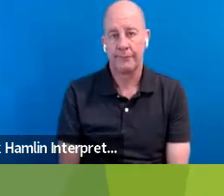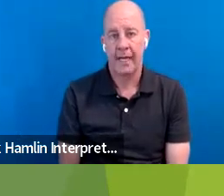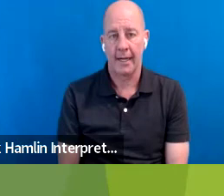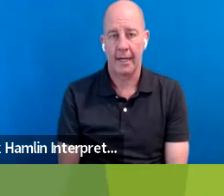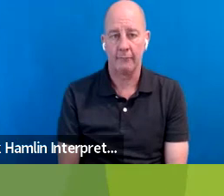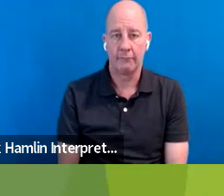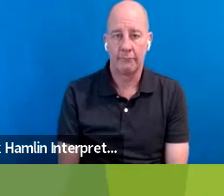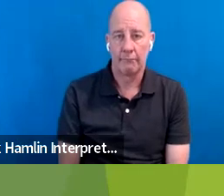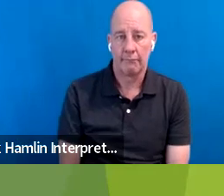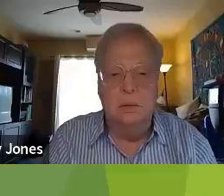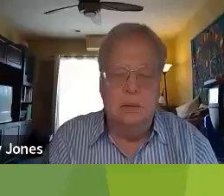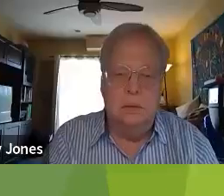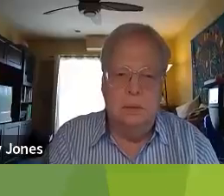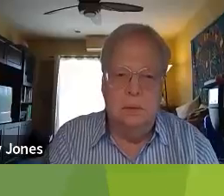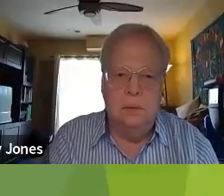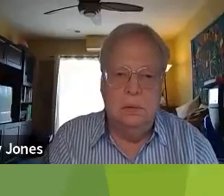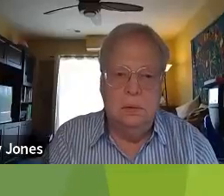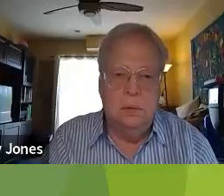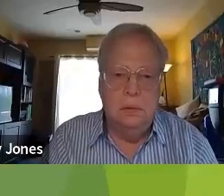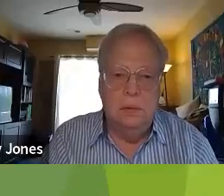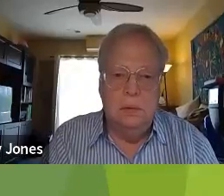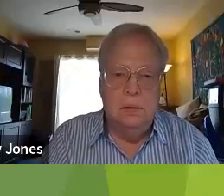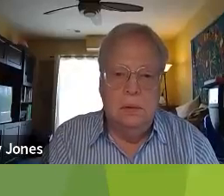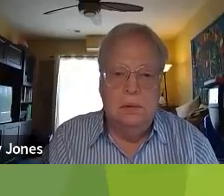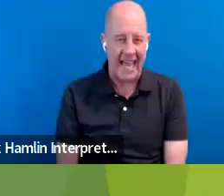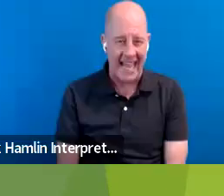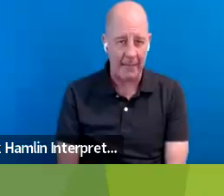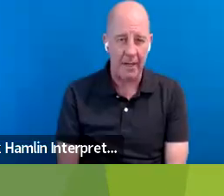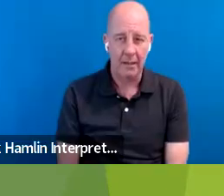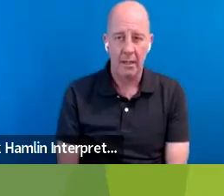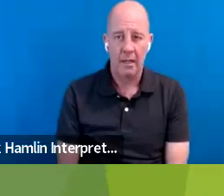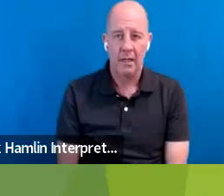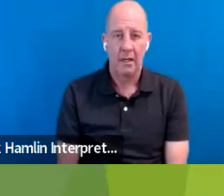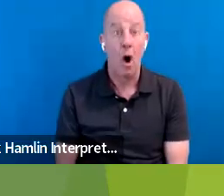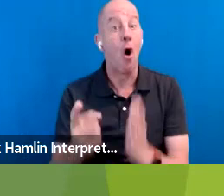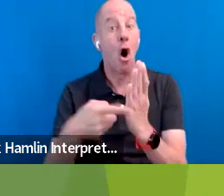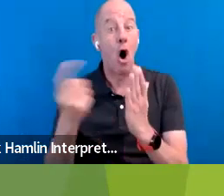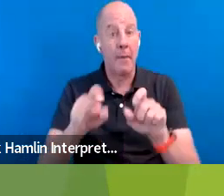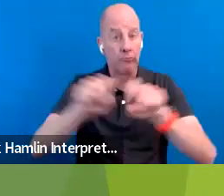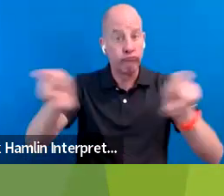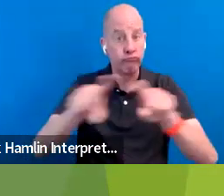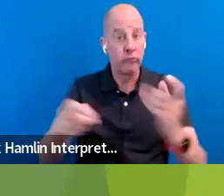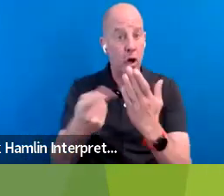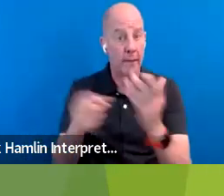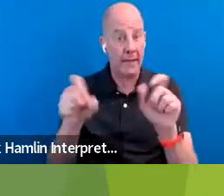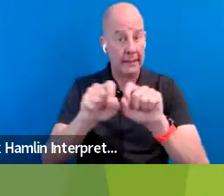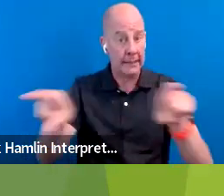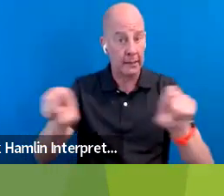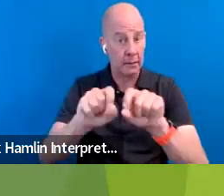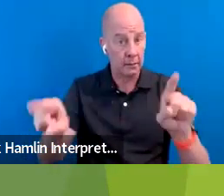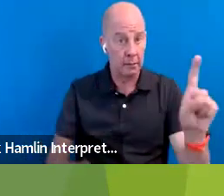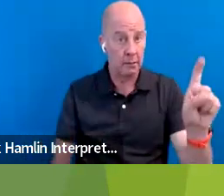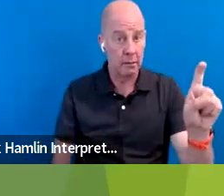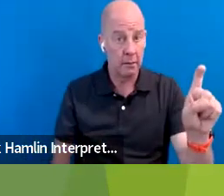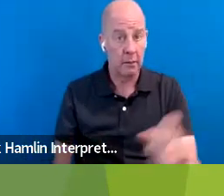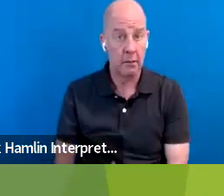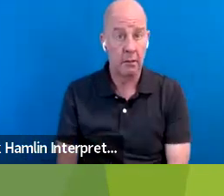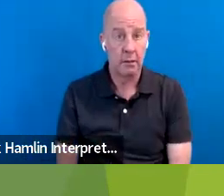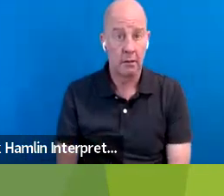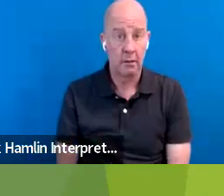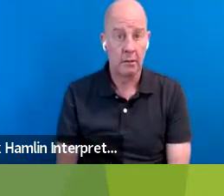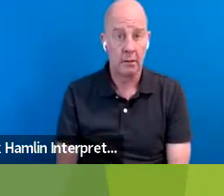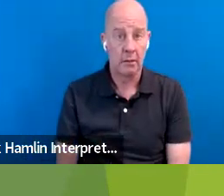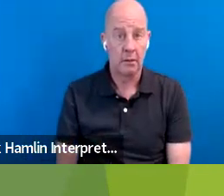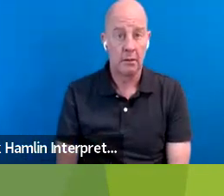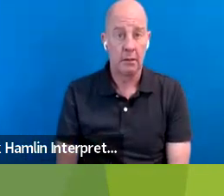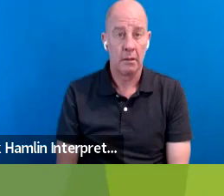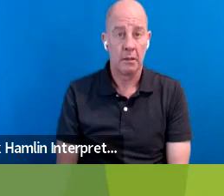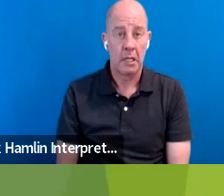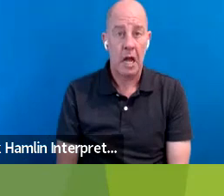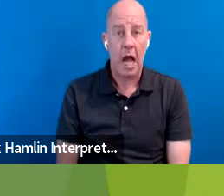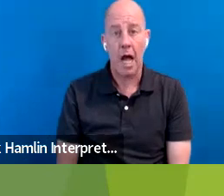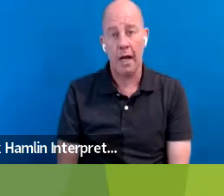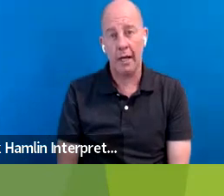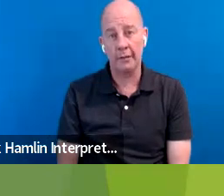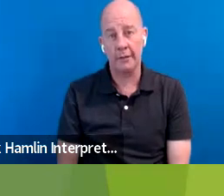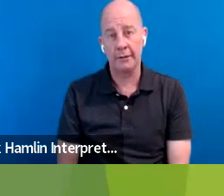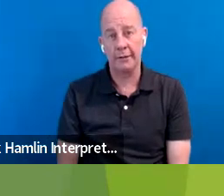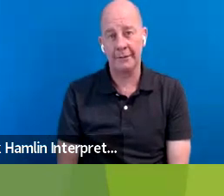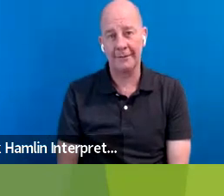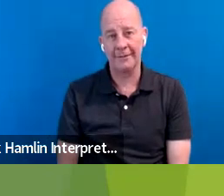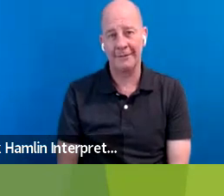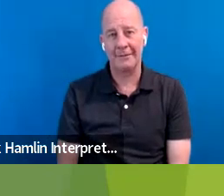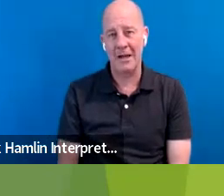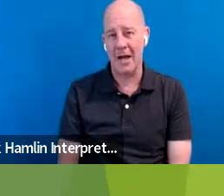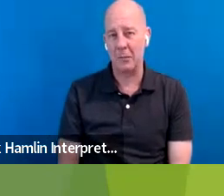Remember before you had AOL/AIM?